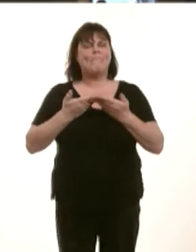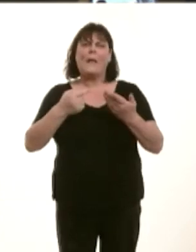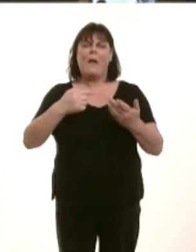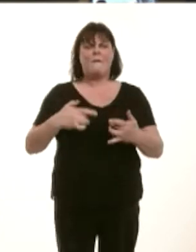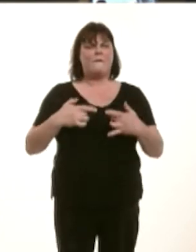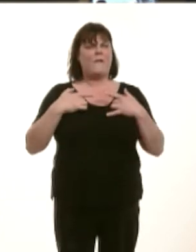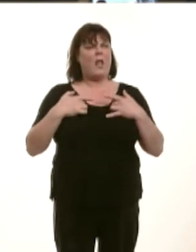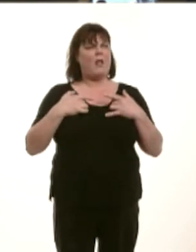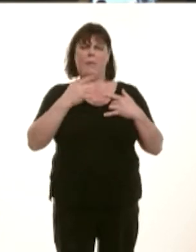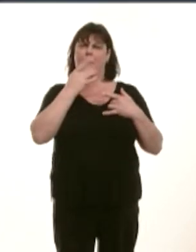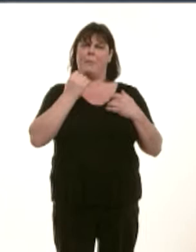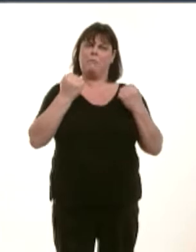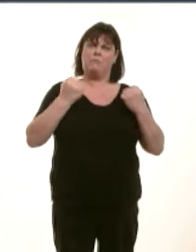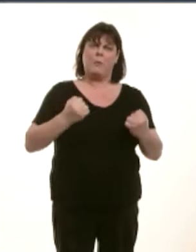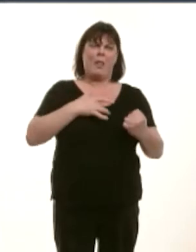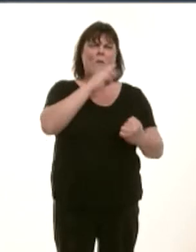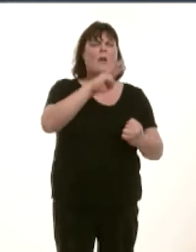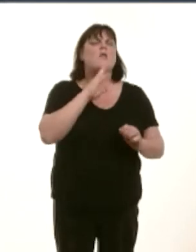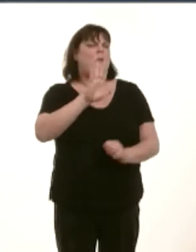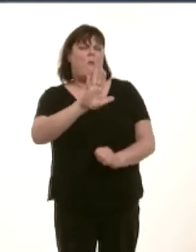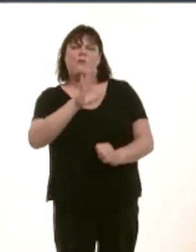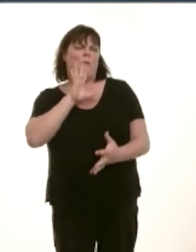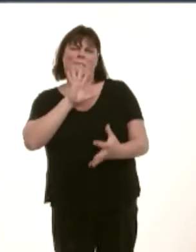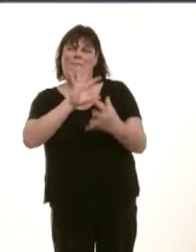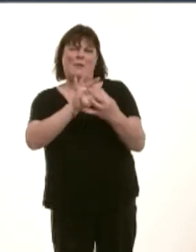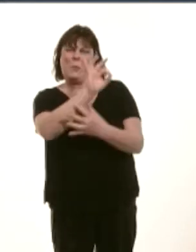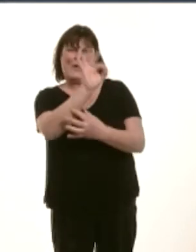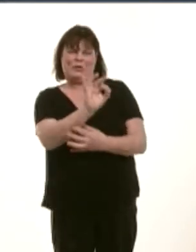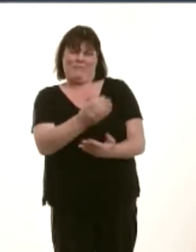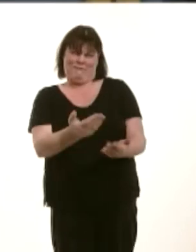Y Llywydd / The Presiding Officer: I think youíre stretching it a little far, if I may